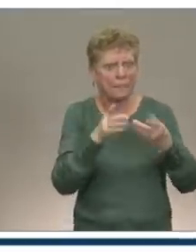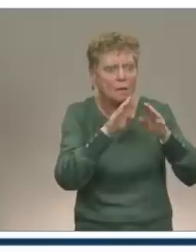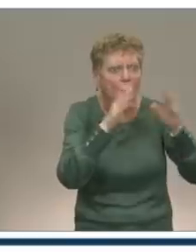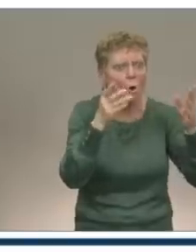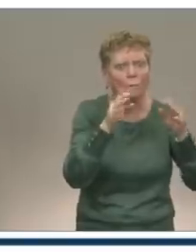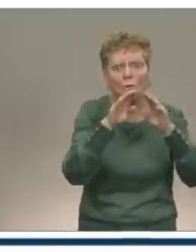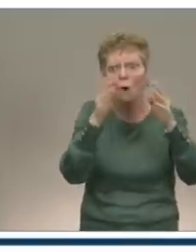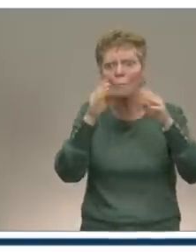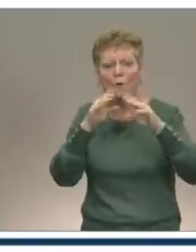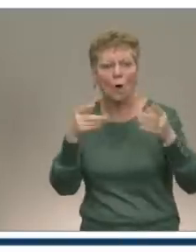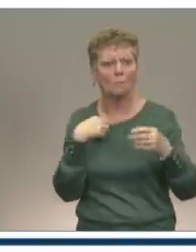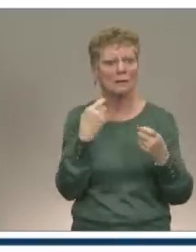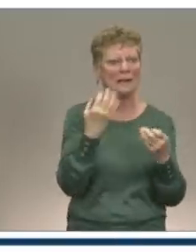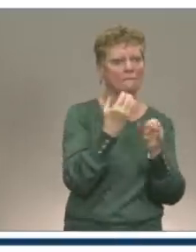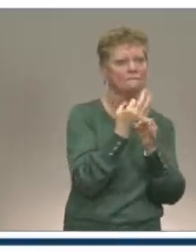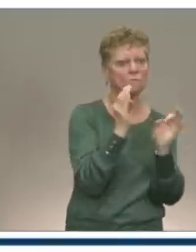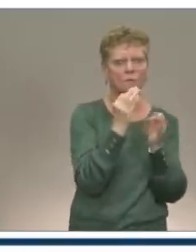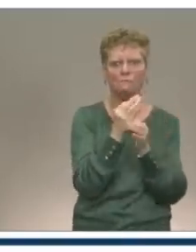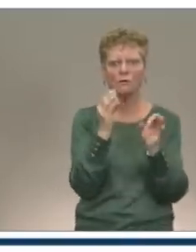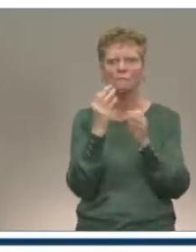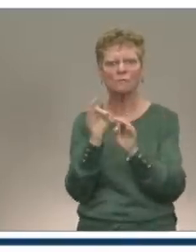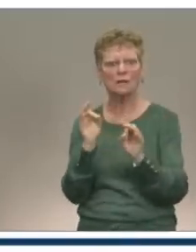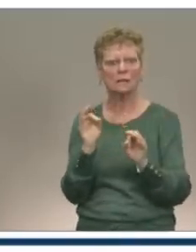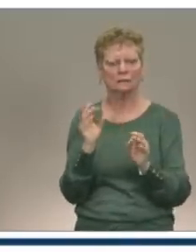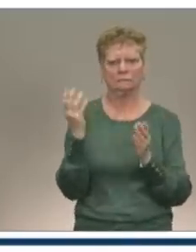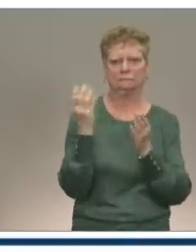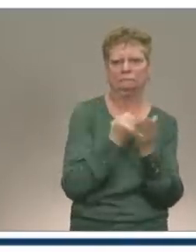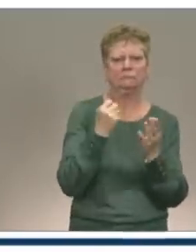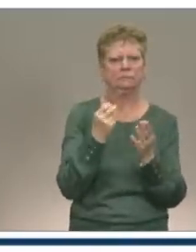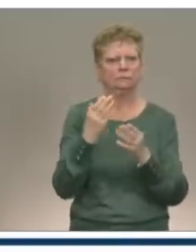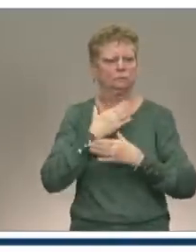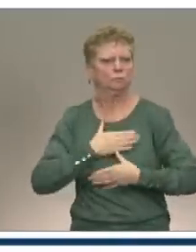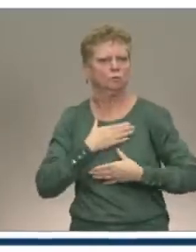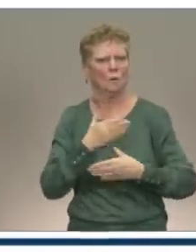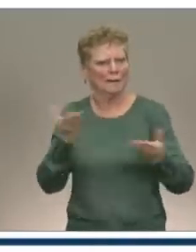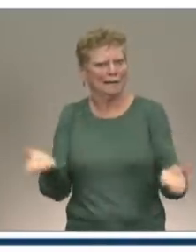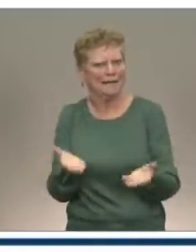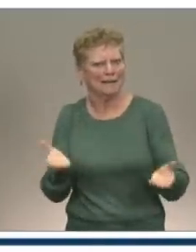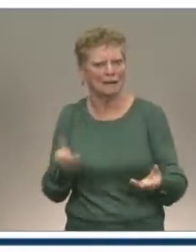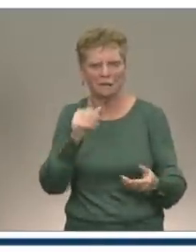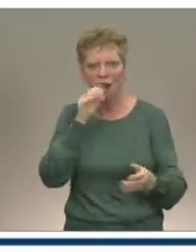we have in nova scotia while we're still in a pandemic but also let's not go crazy now